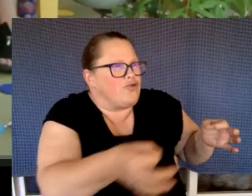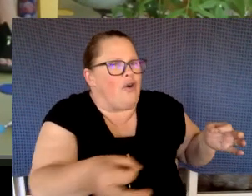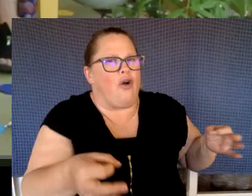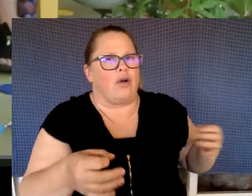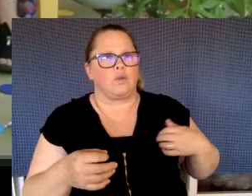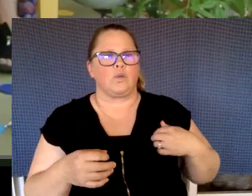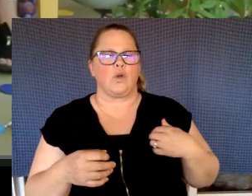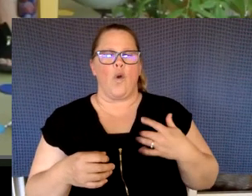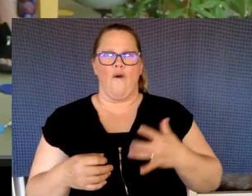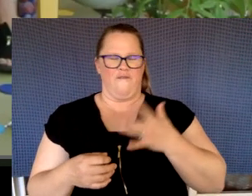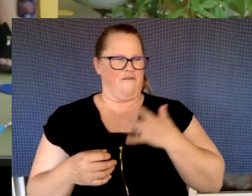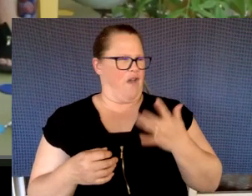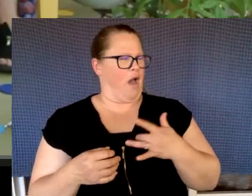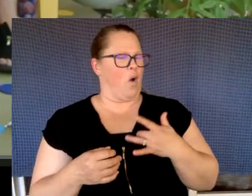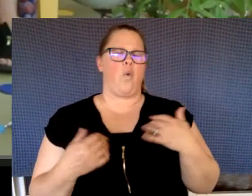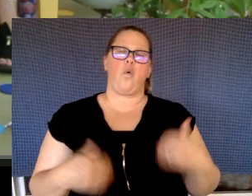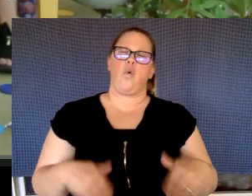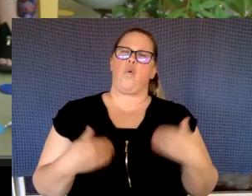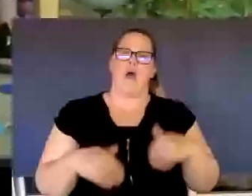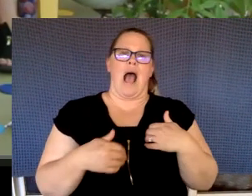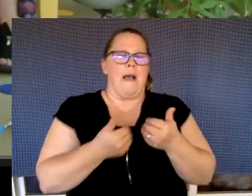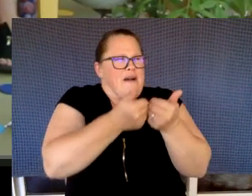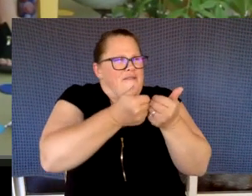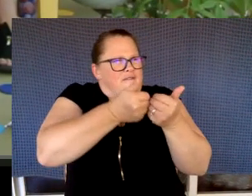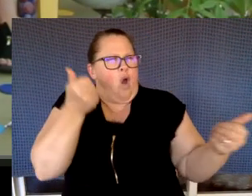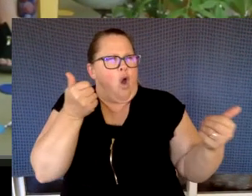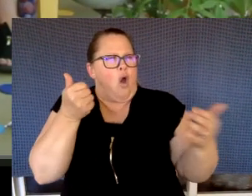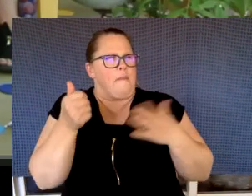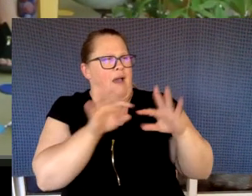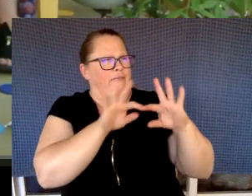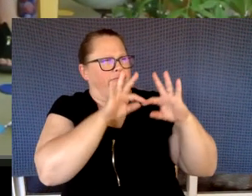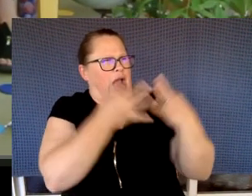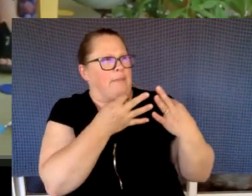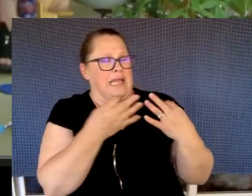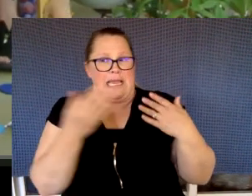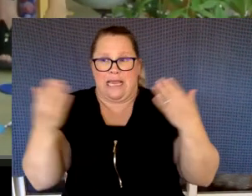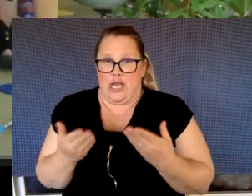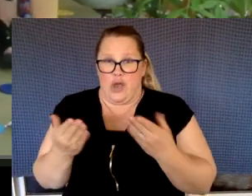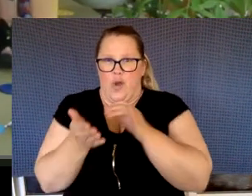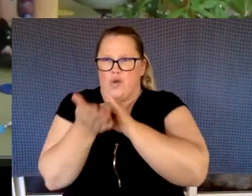mother's rules. Here it seemed anything was possible.